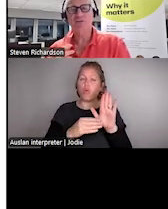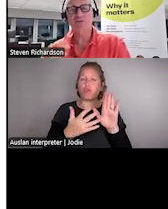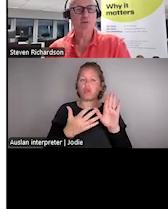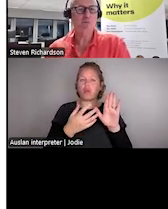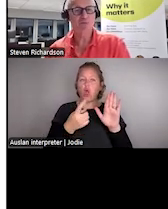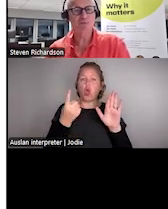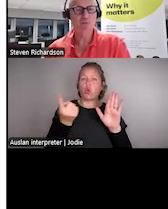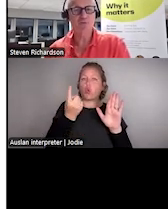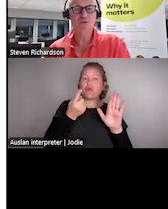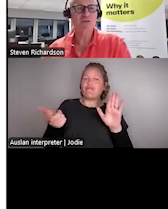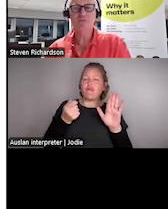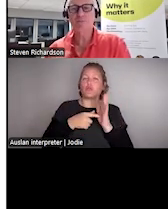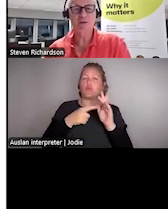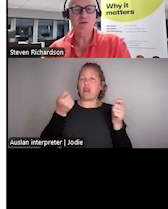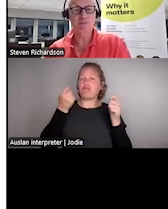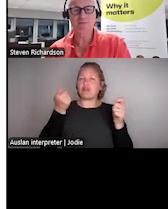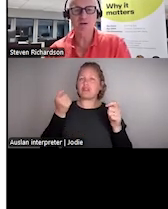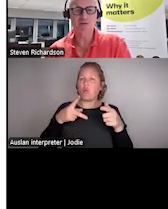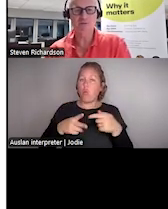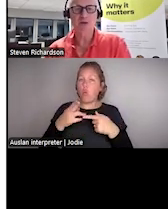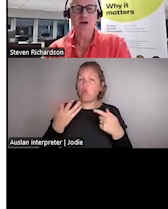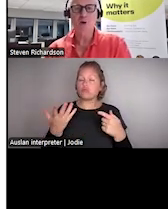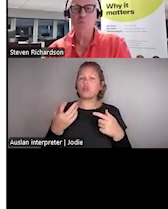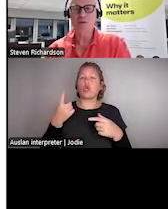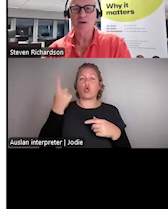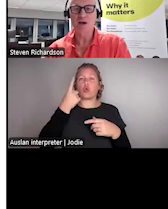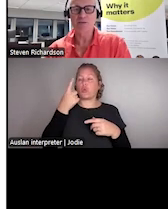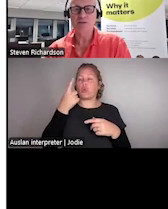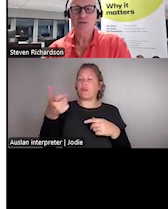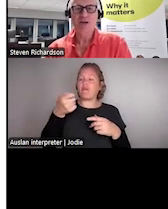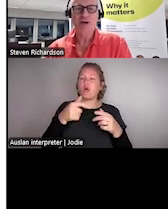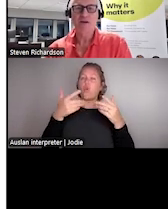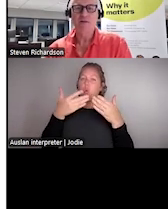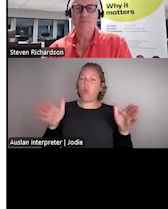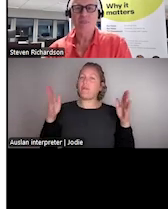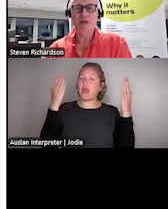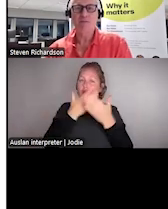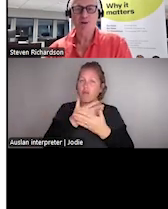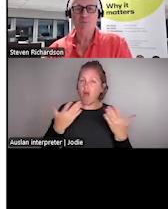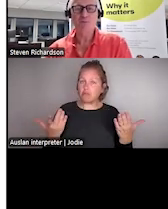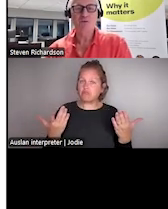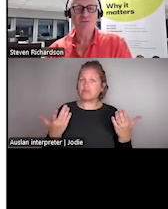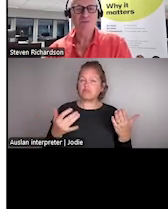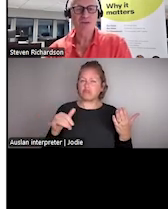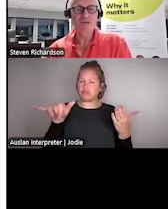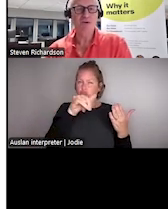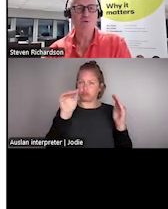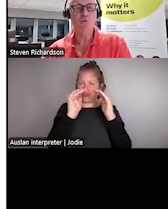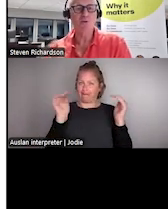to the celebratory Lodge. Who gets to invited to opening-night? I would also suggest calling